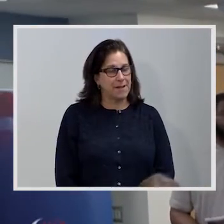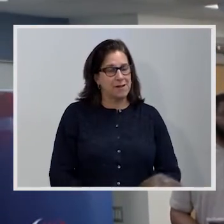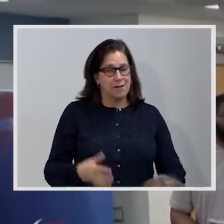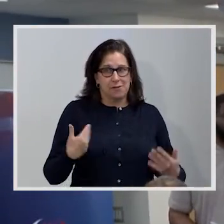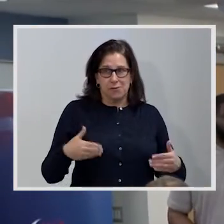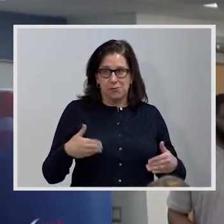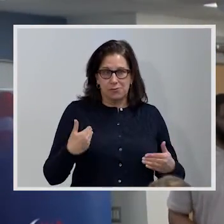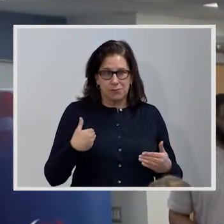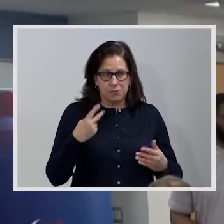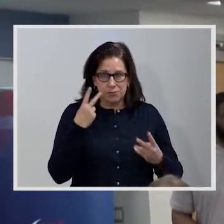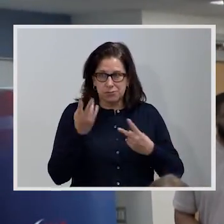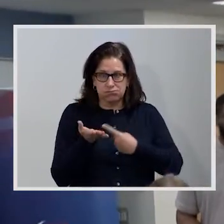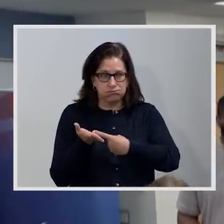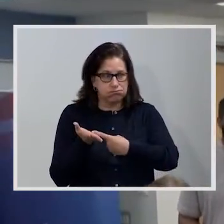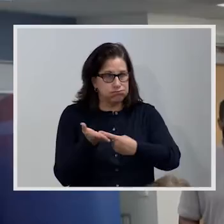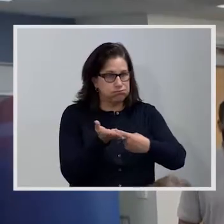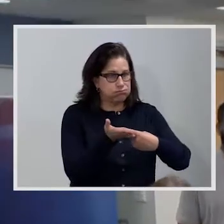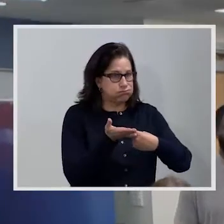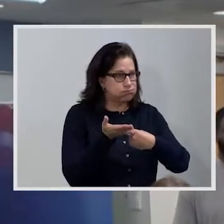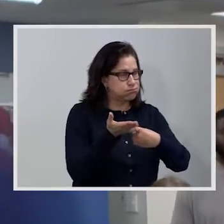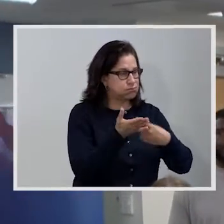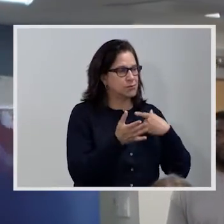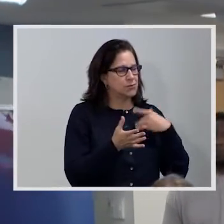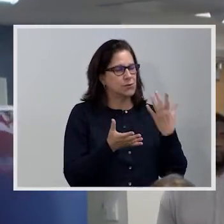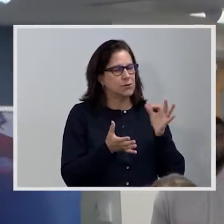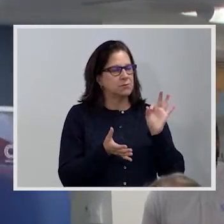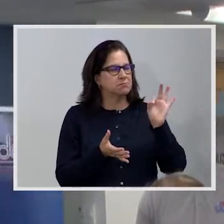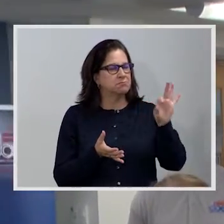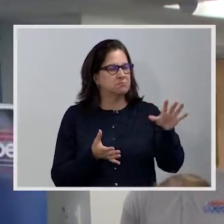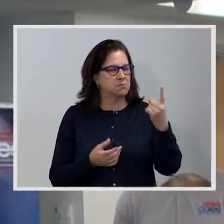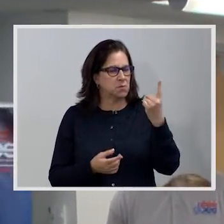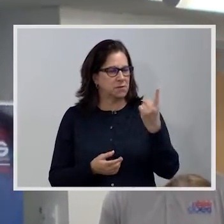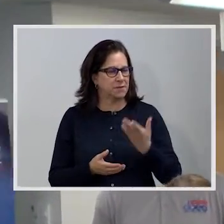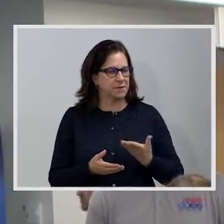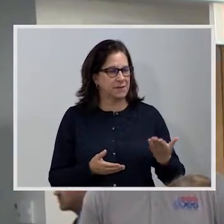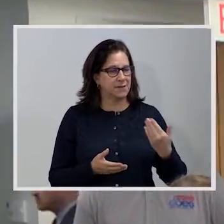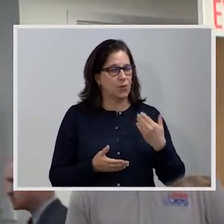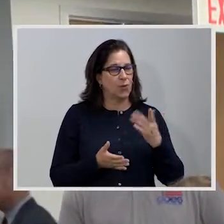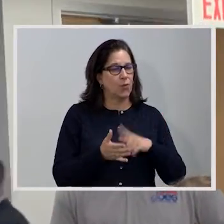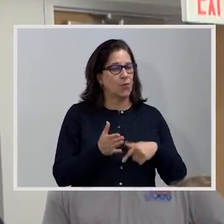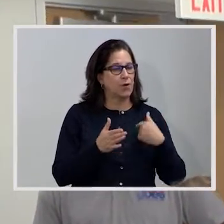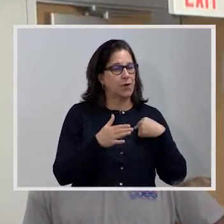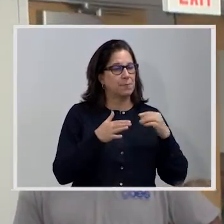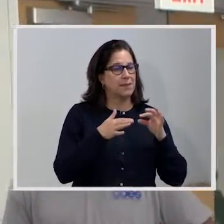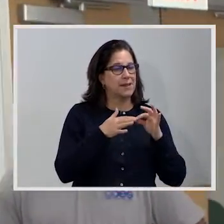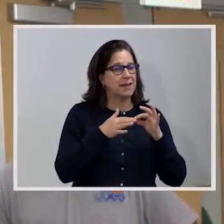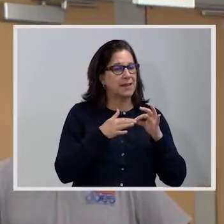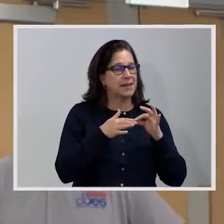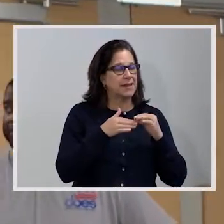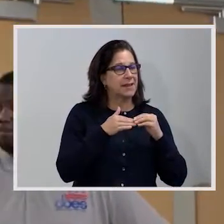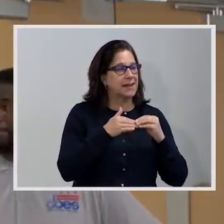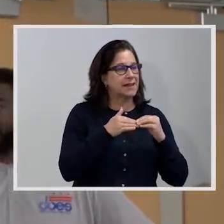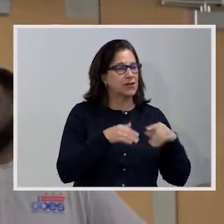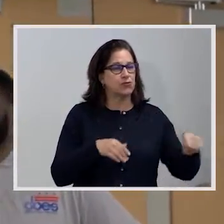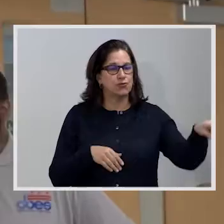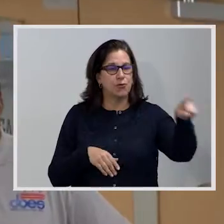FEW HIGHLIGHTS ABOUT THE CLUSTER THAT I LEAD FOR EDUCATION. YOU ALL ARE MAKING CHOICES ABOUT WHAT'S MOST IMPORTANT.